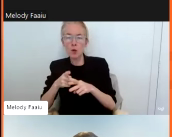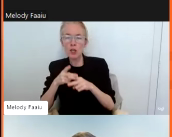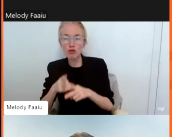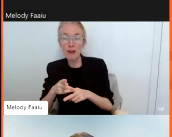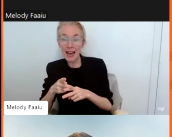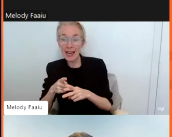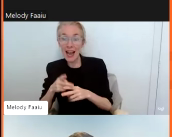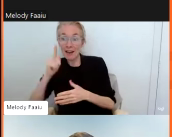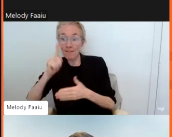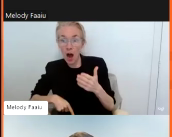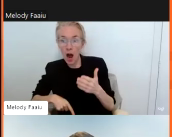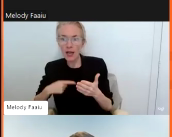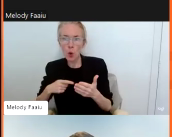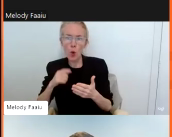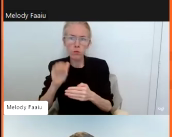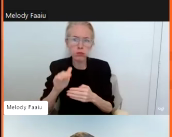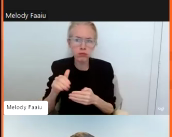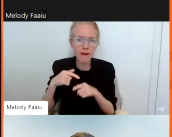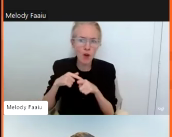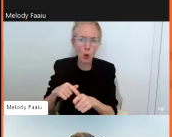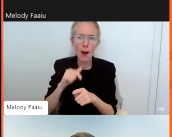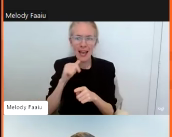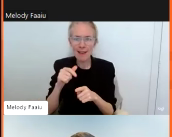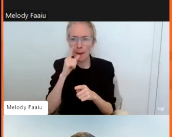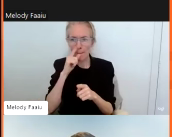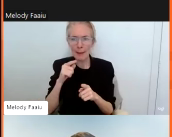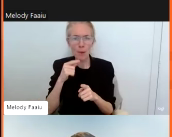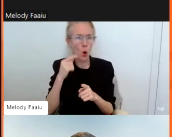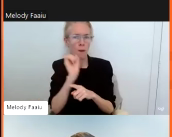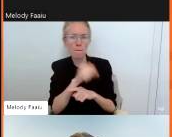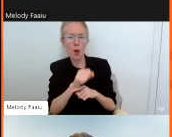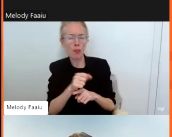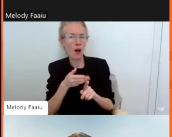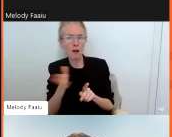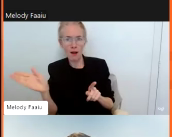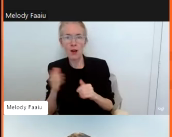if the access features were added to the BWoF system, the building